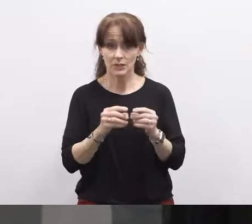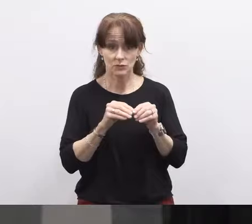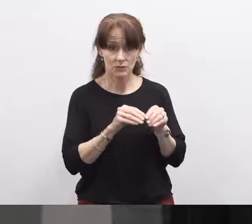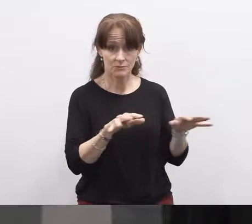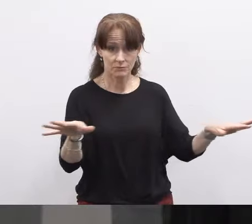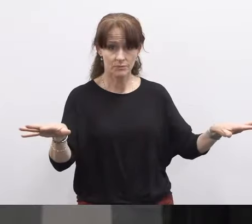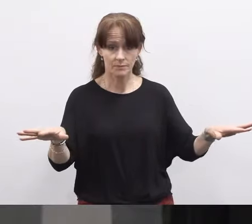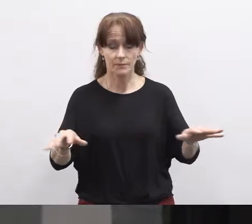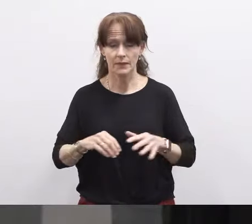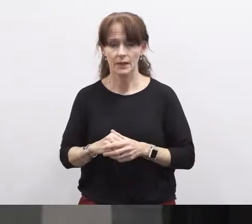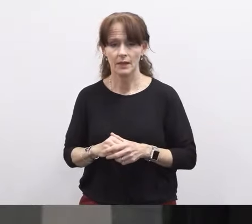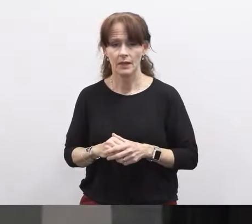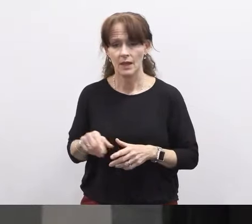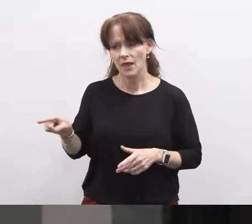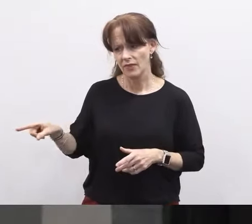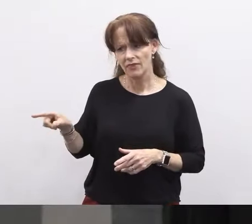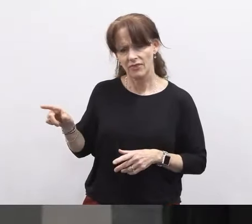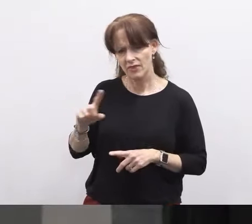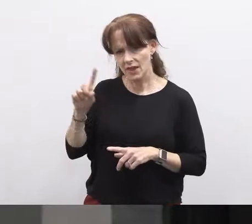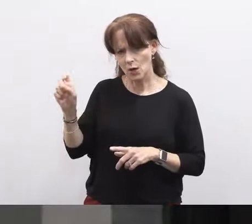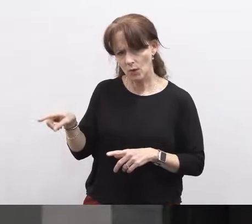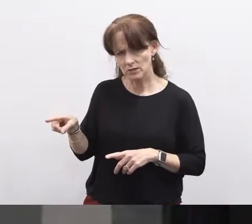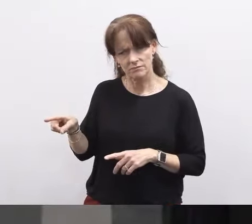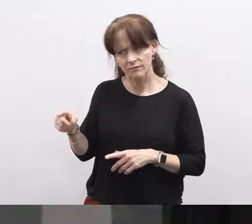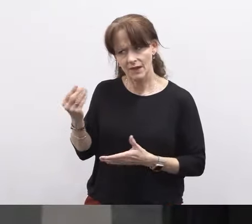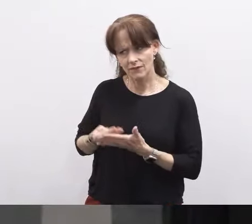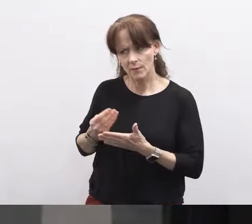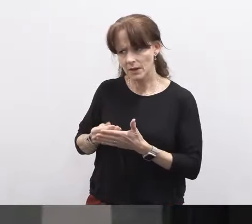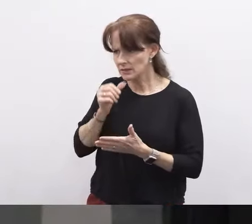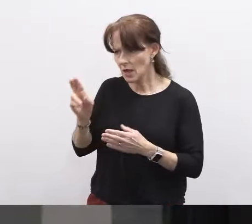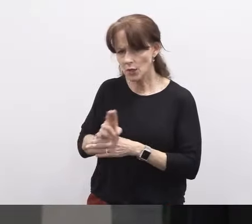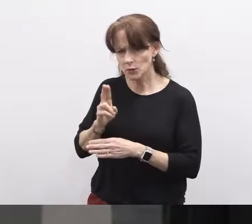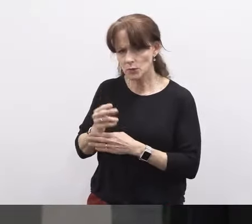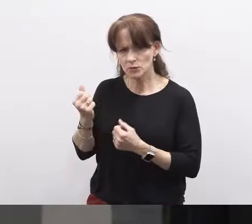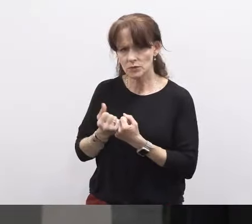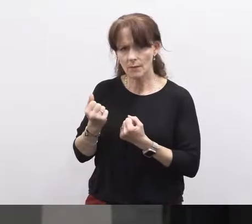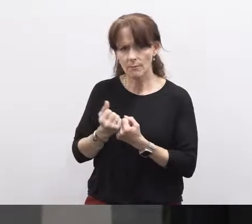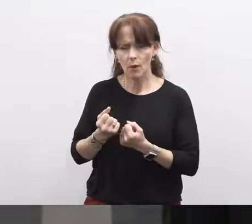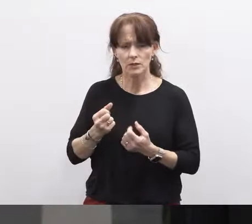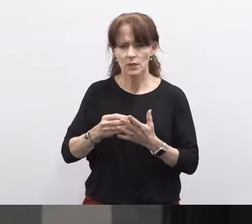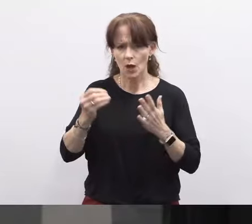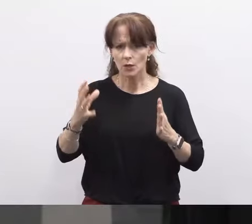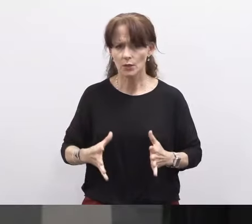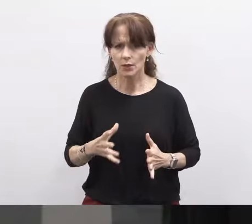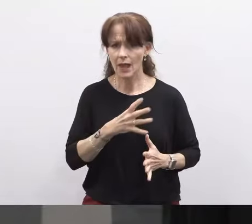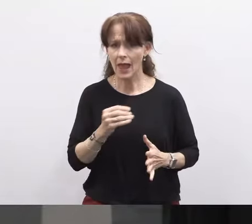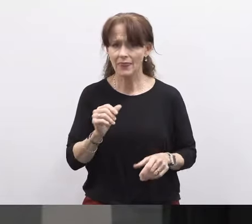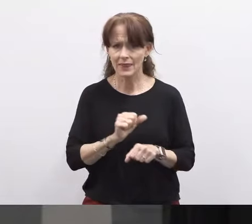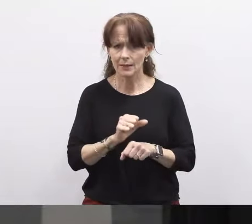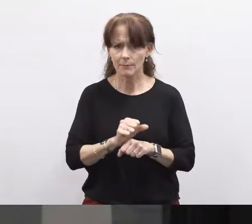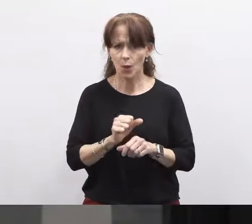And so their question is if that money's not being used to support our students and the employees,